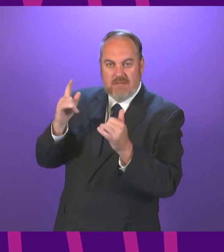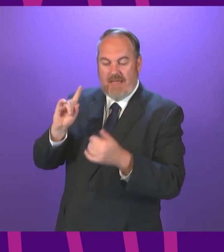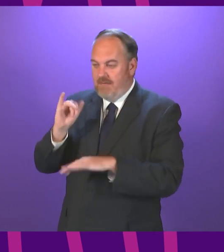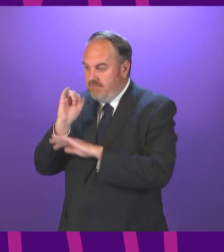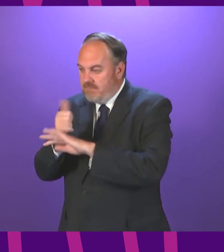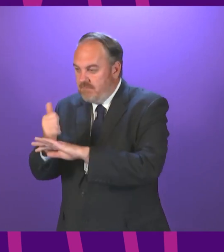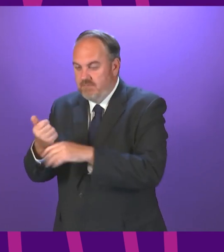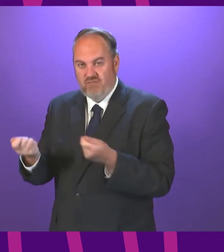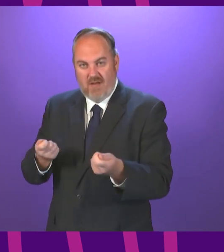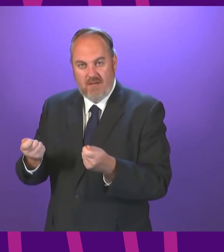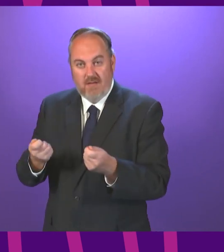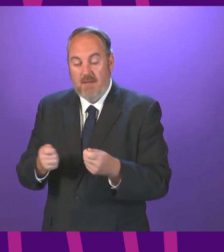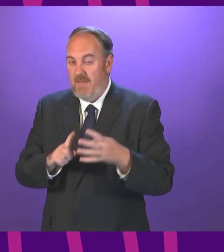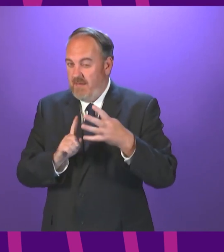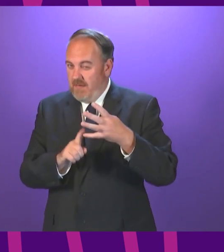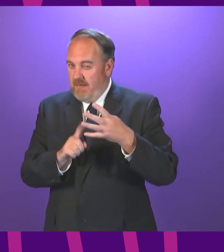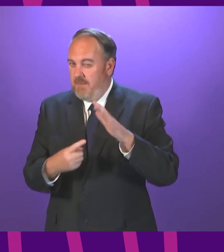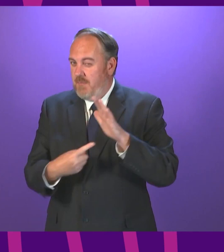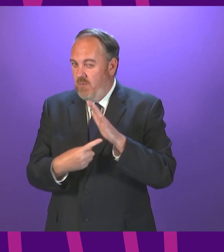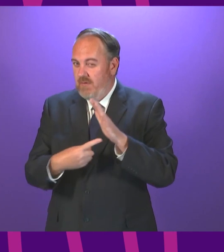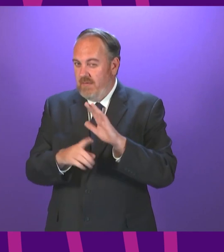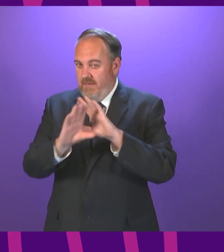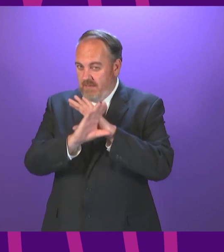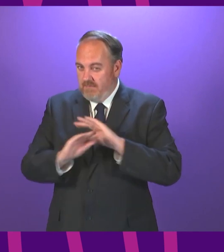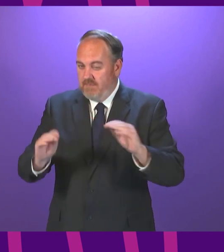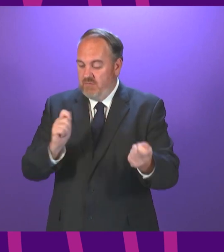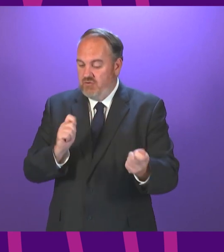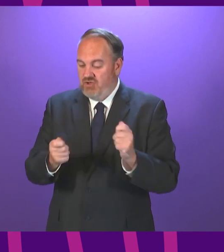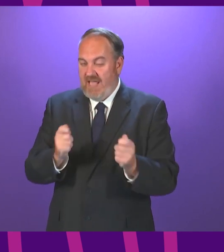The final and, perhaps, most substantial modification to what we had indicatively planned